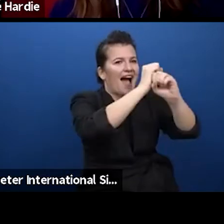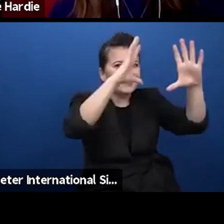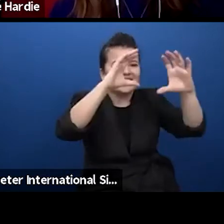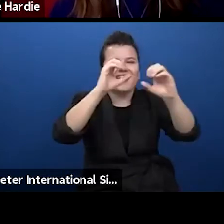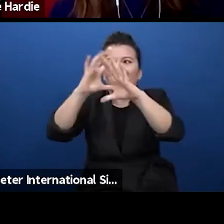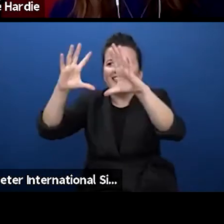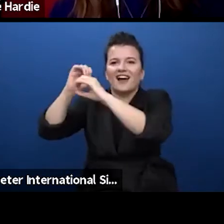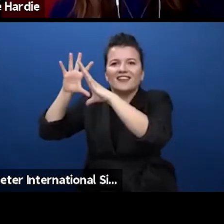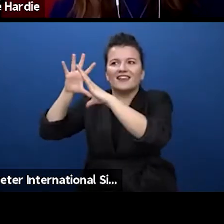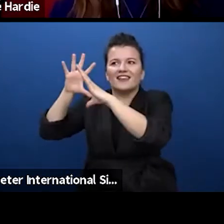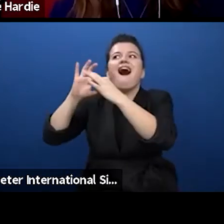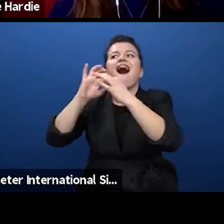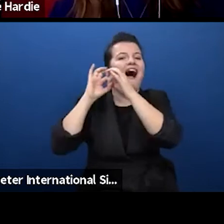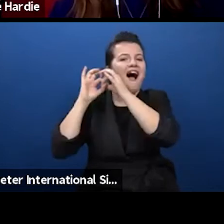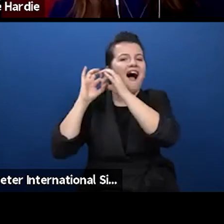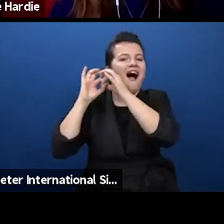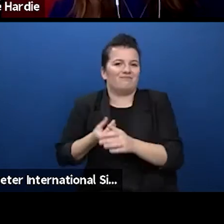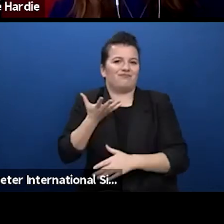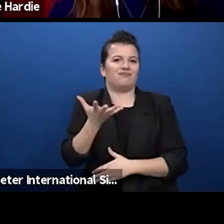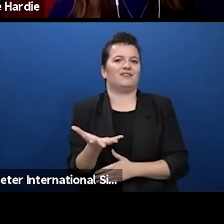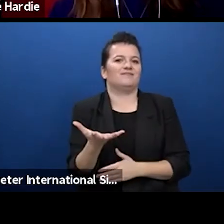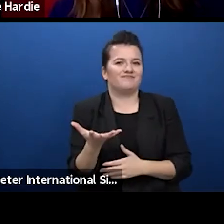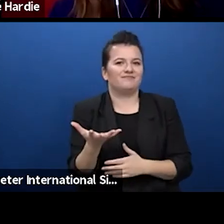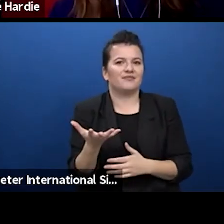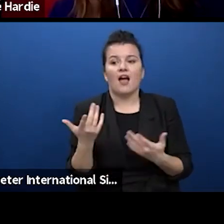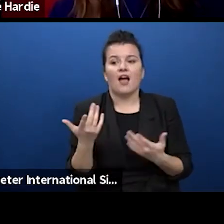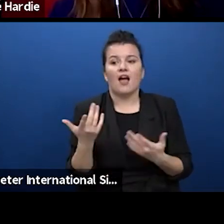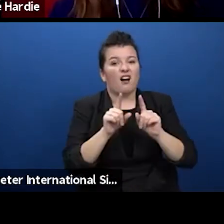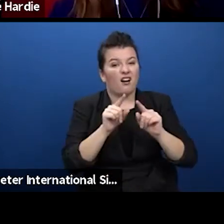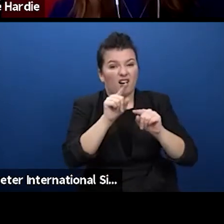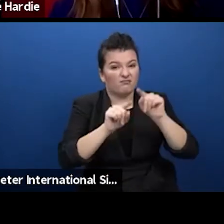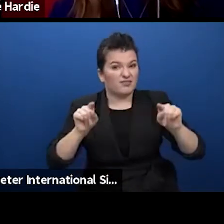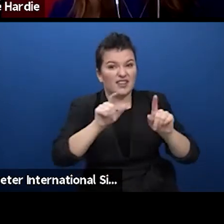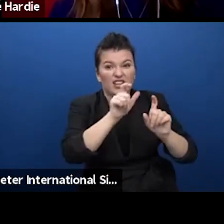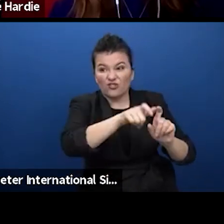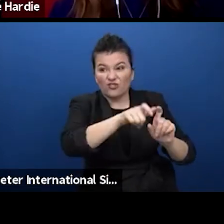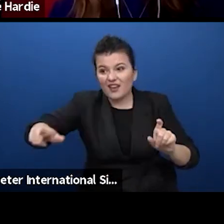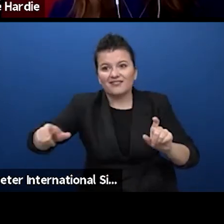people has everybody their take on movement, so you see a lot of how people naturally moves but